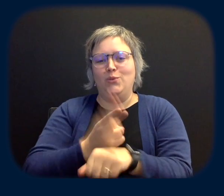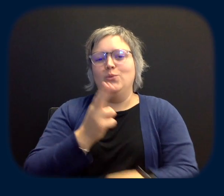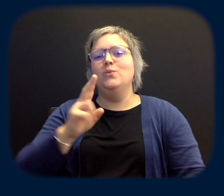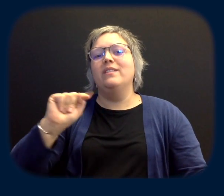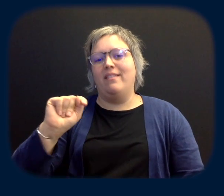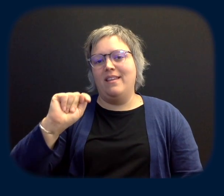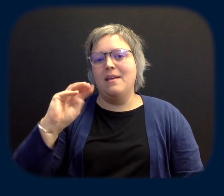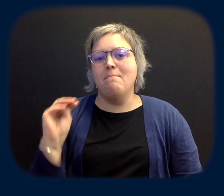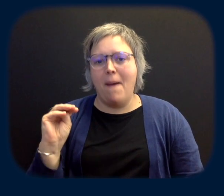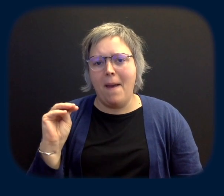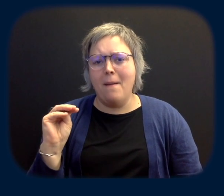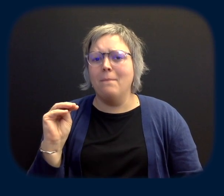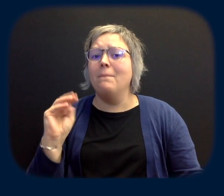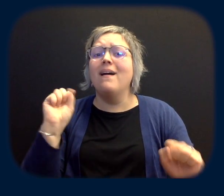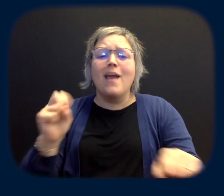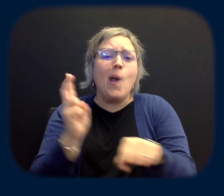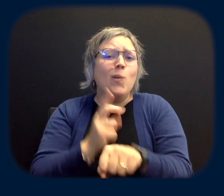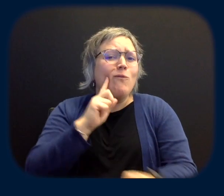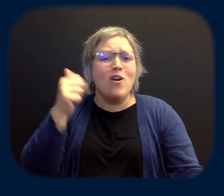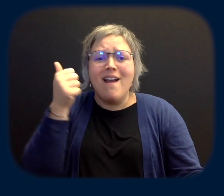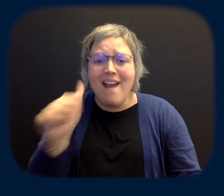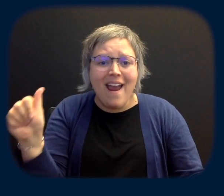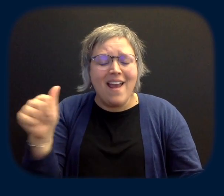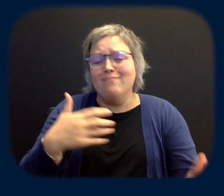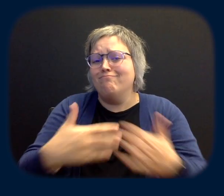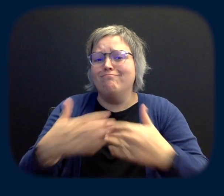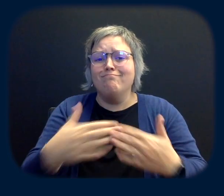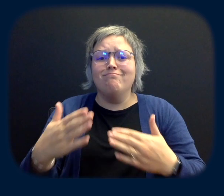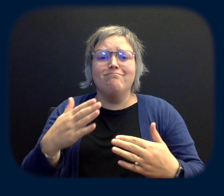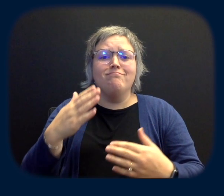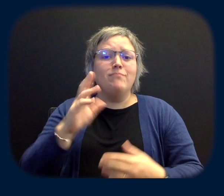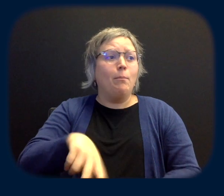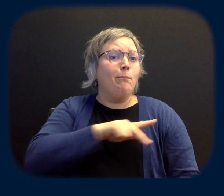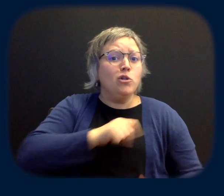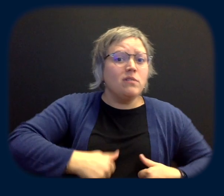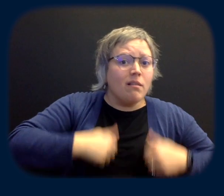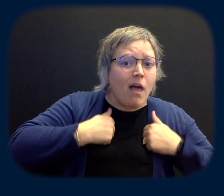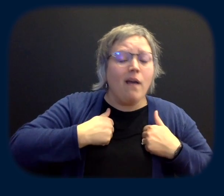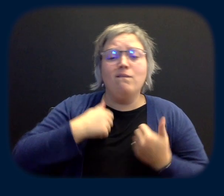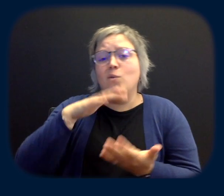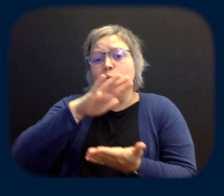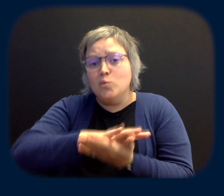with any task we're doing, whether it's personal, professional, academic, whatever it is we are